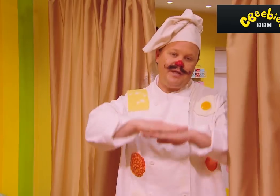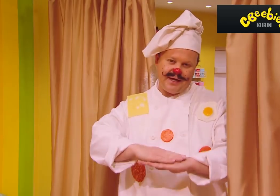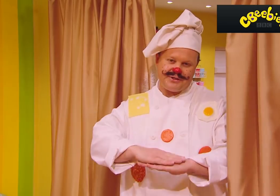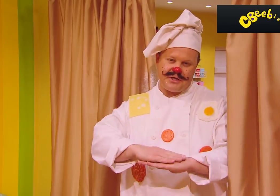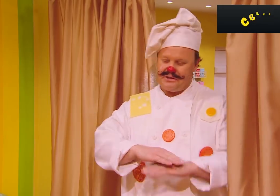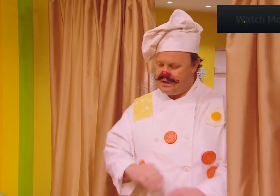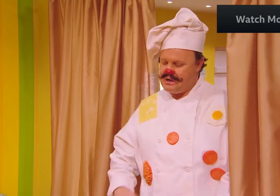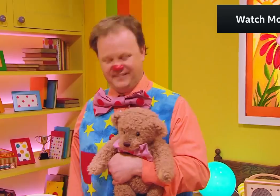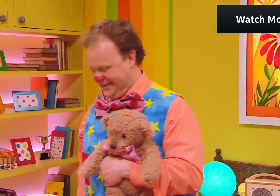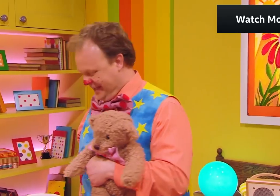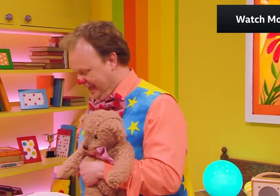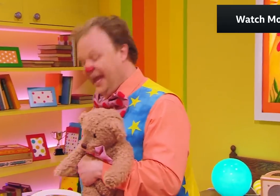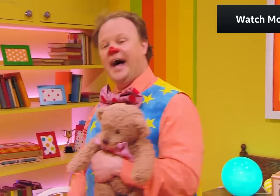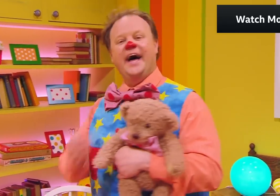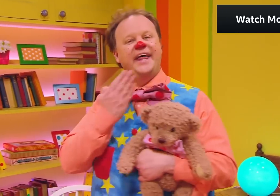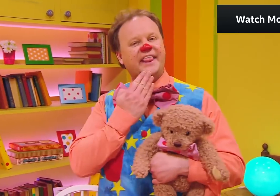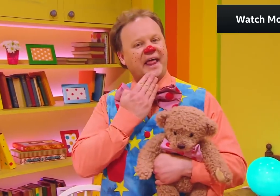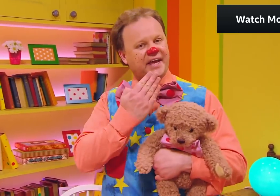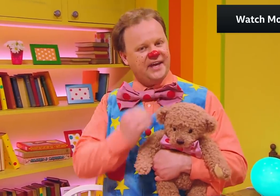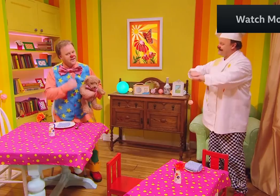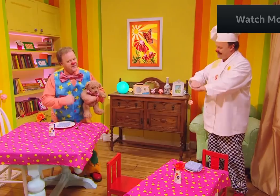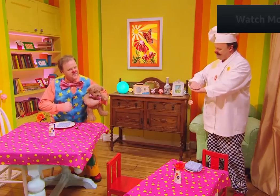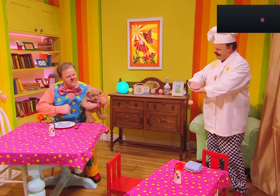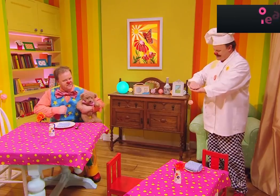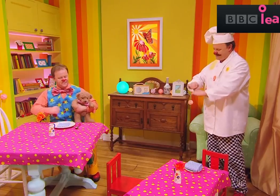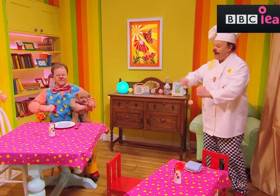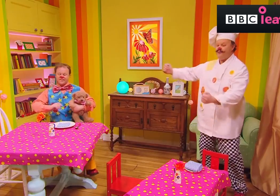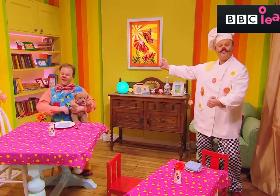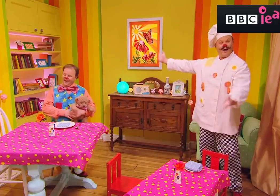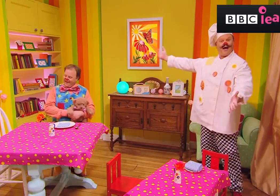take a seat thank you voila